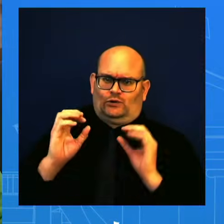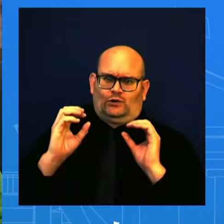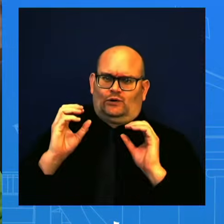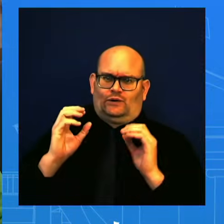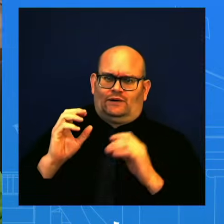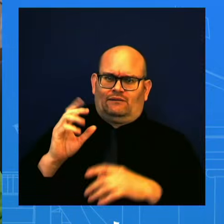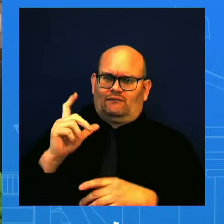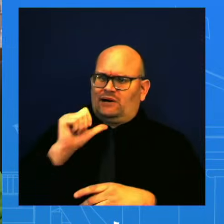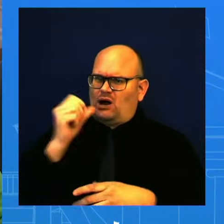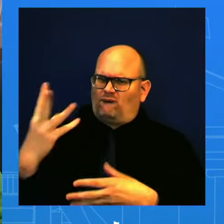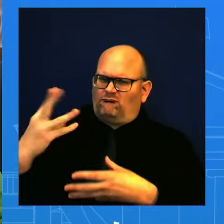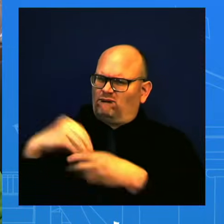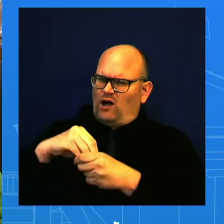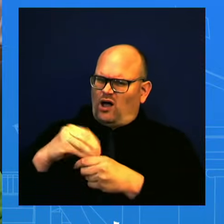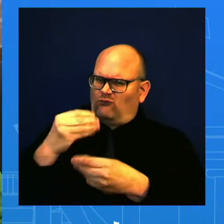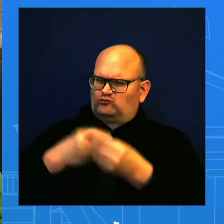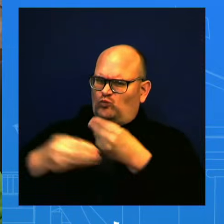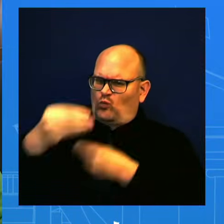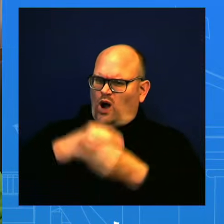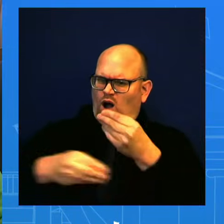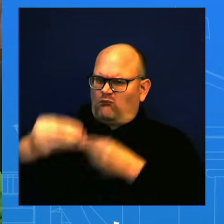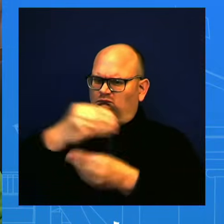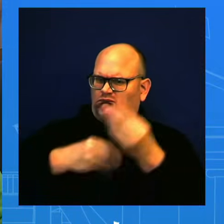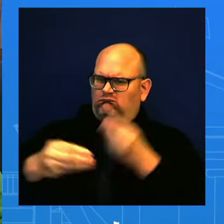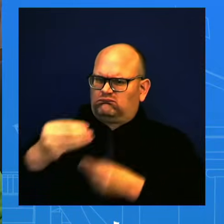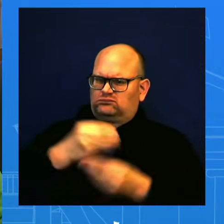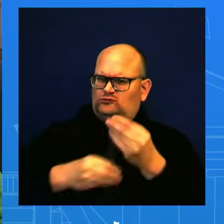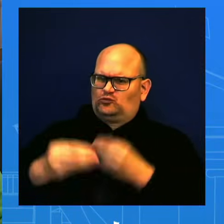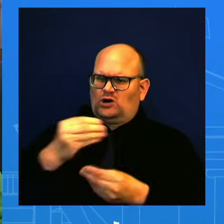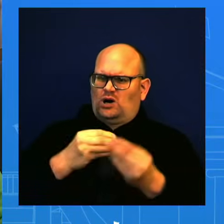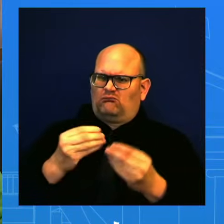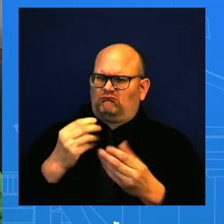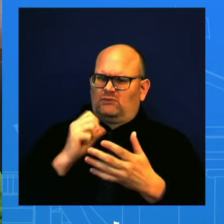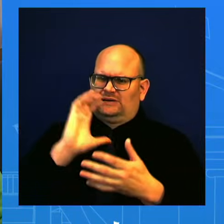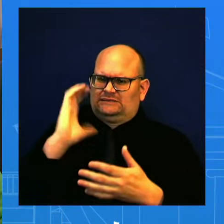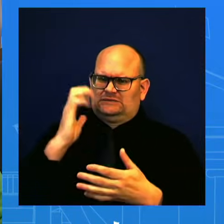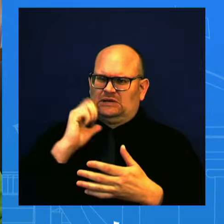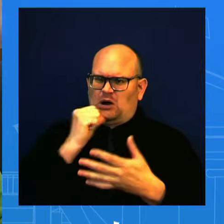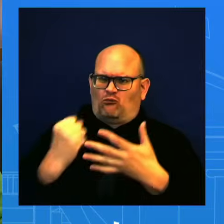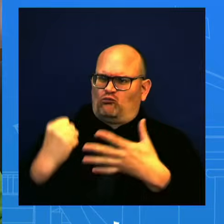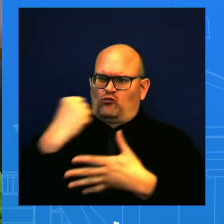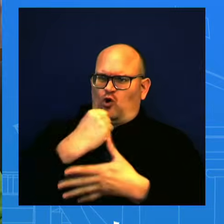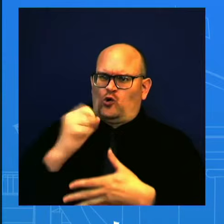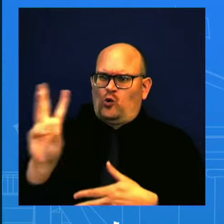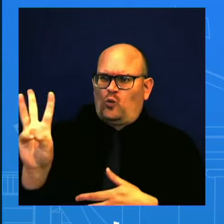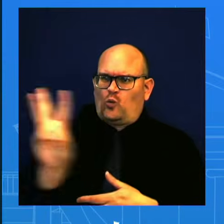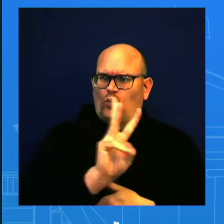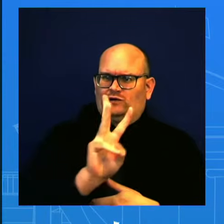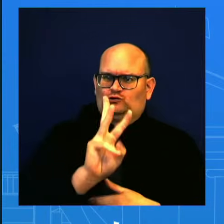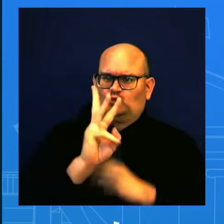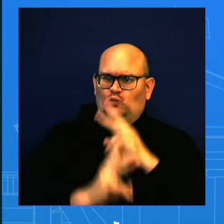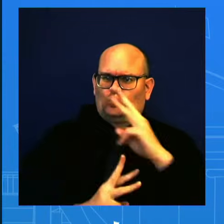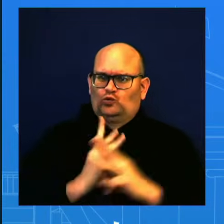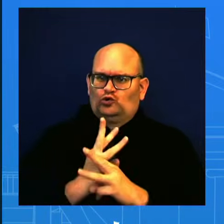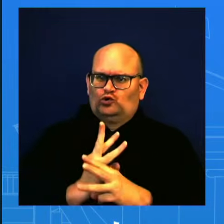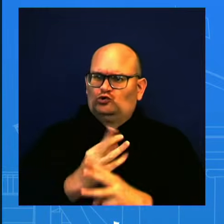our broader economy remains resilient. And we see that because of the data, obviously, that's been coming out over the past not just couple of months